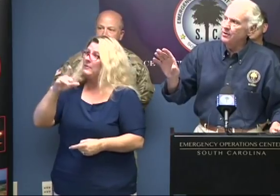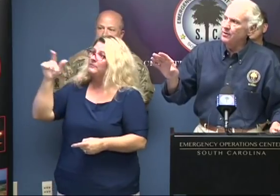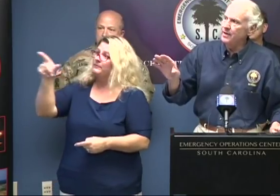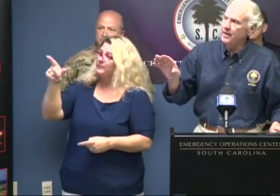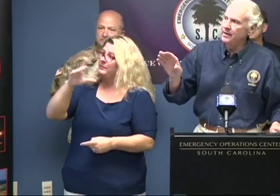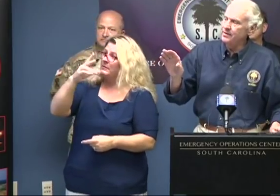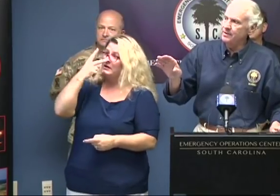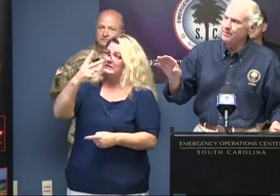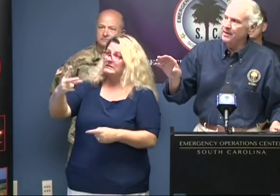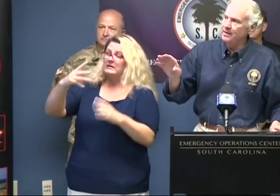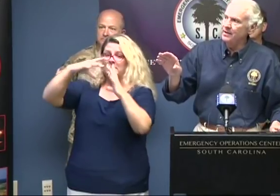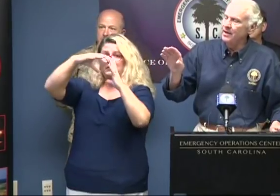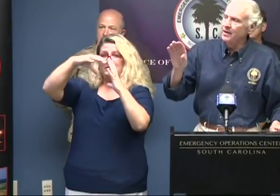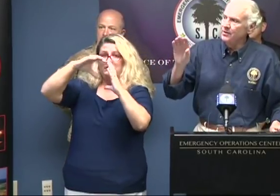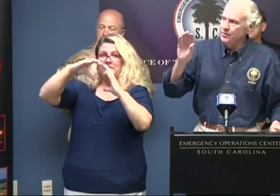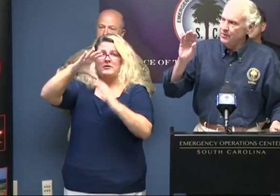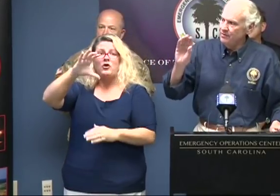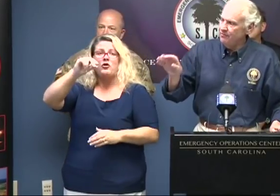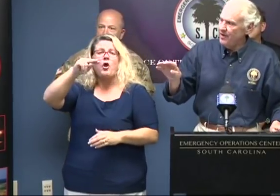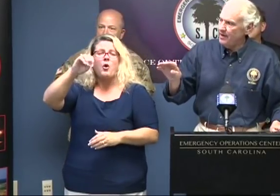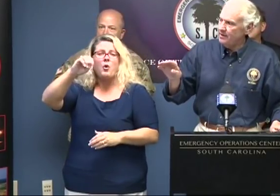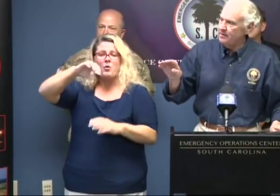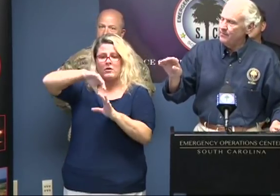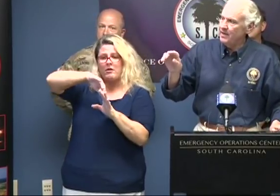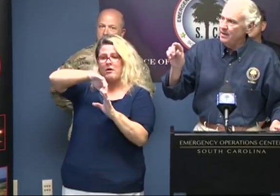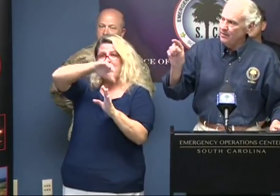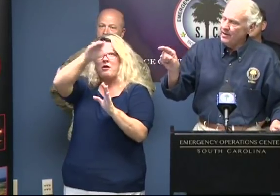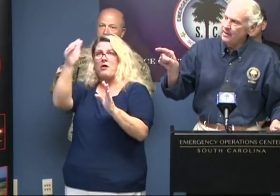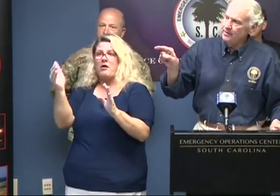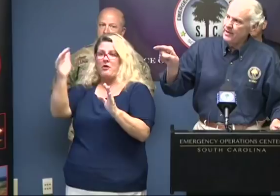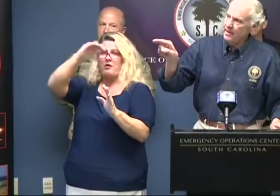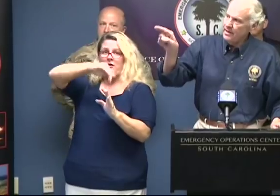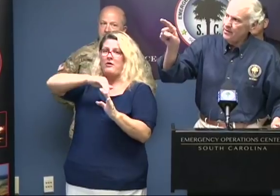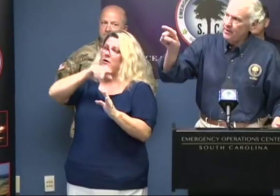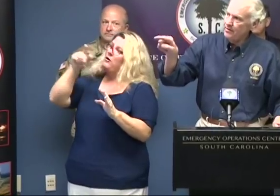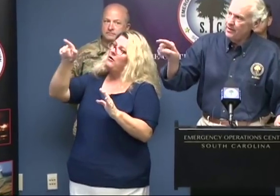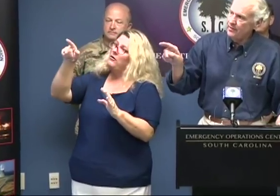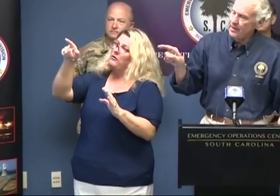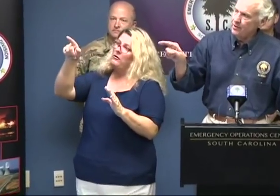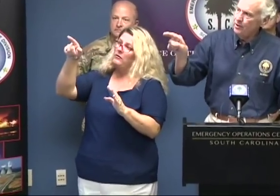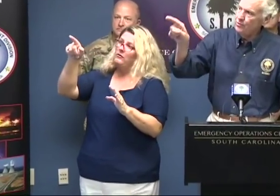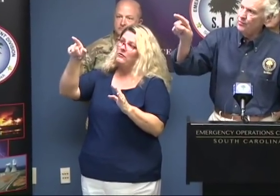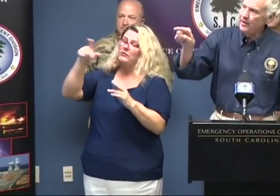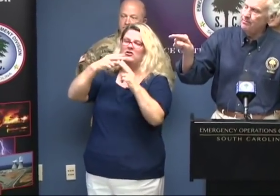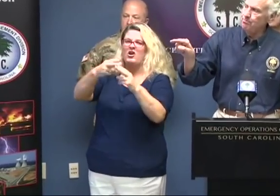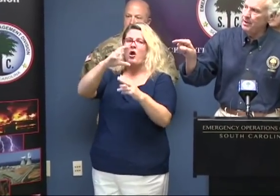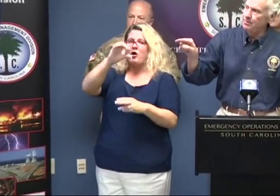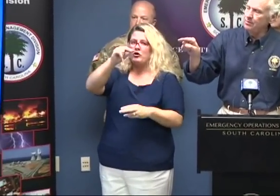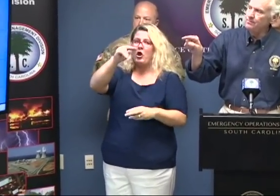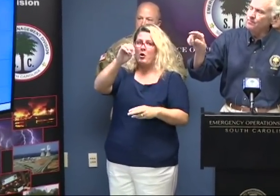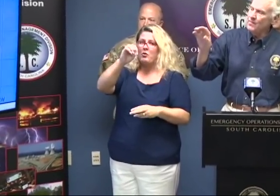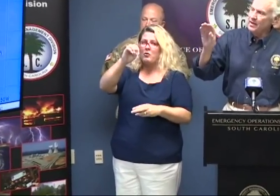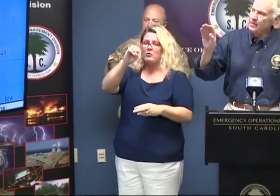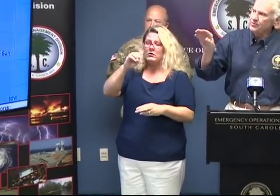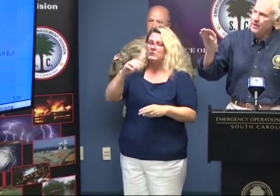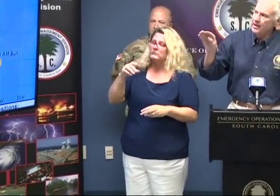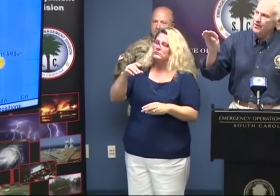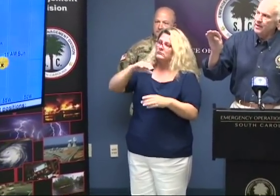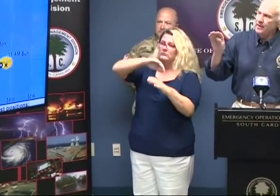the hurricane is expected to affect. That area there, that cone, that bubble is the area